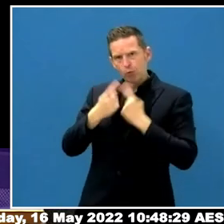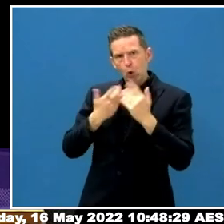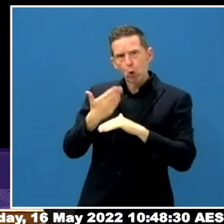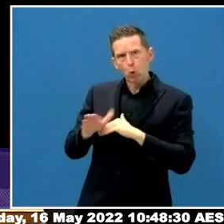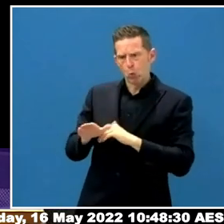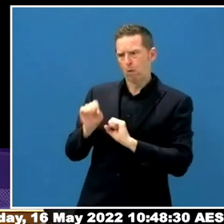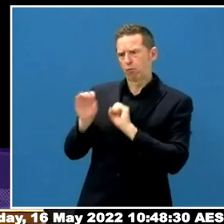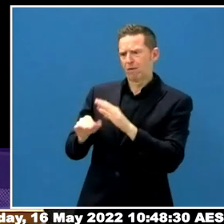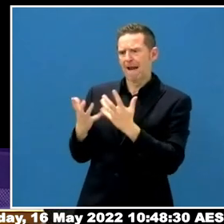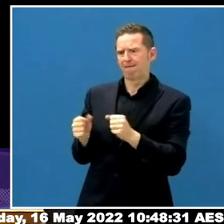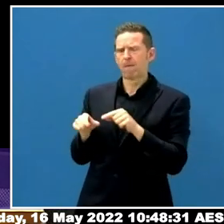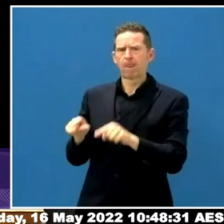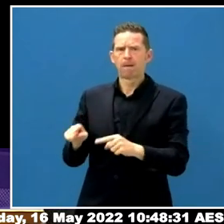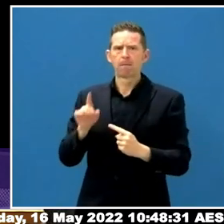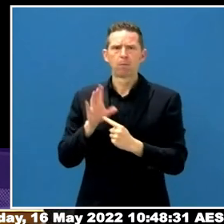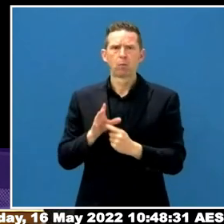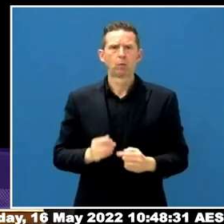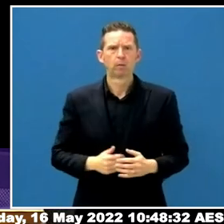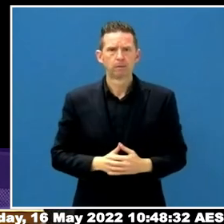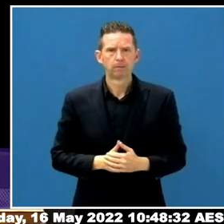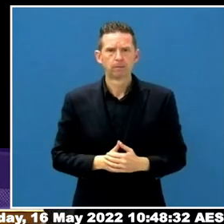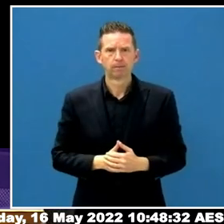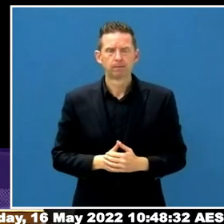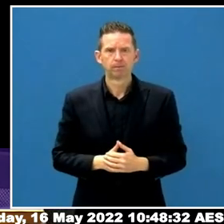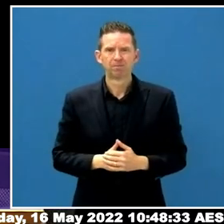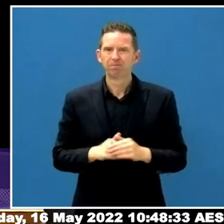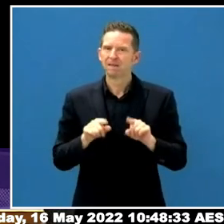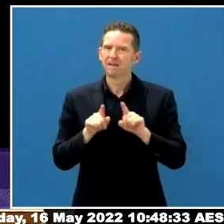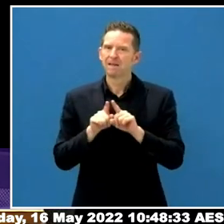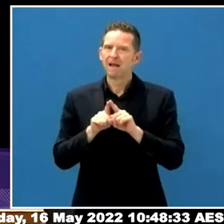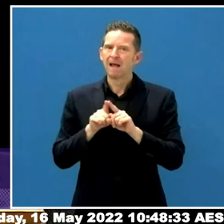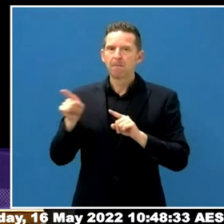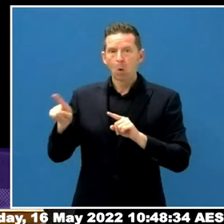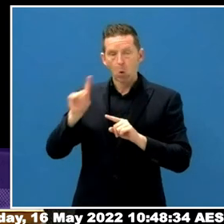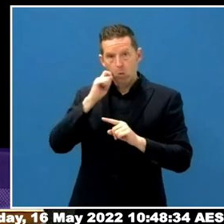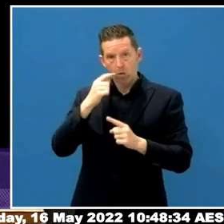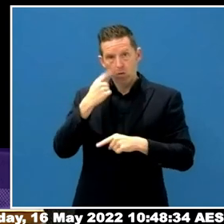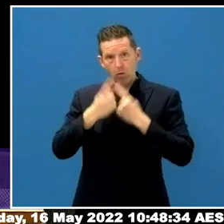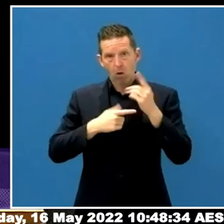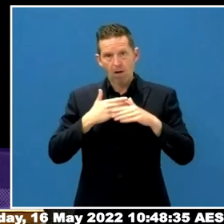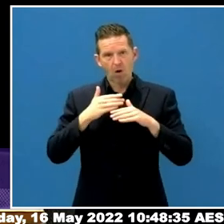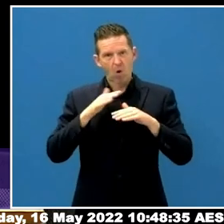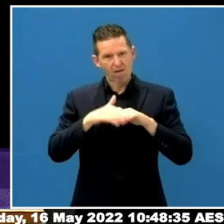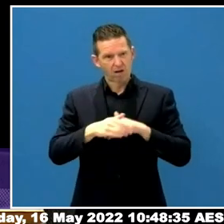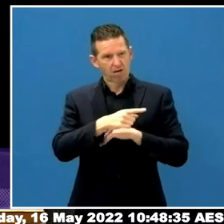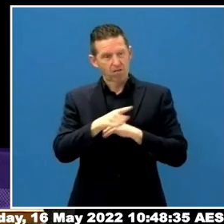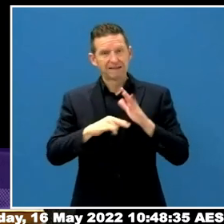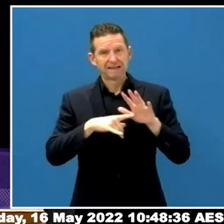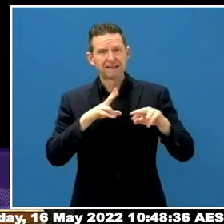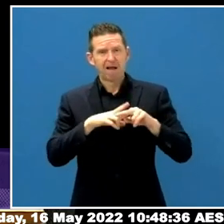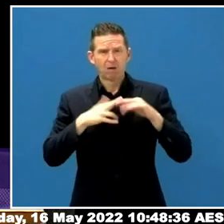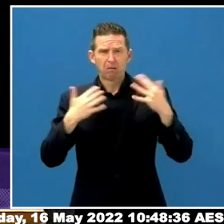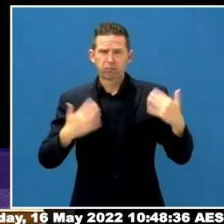Erynn will also describe the pressures on the staff at the Mount Druitt day program due to the ever increasing number of participants.